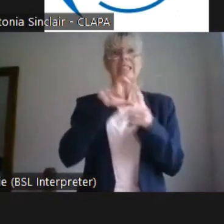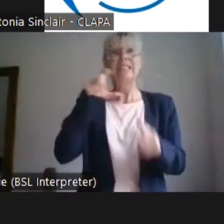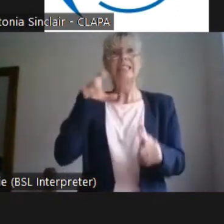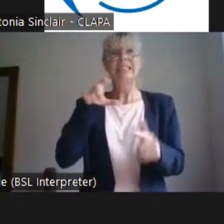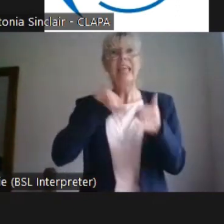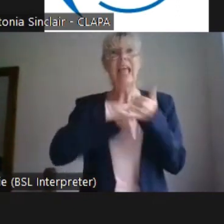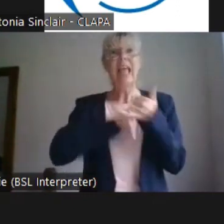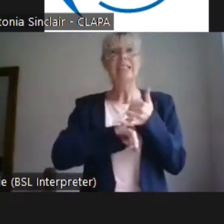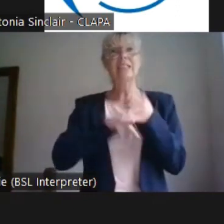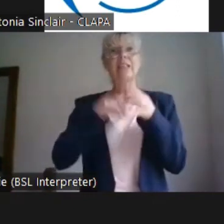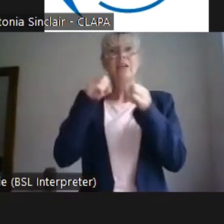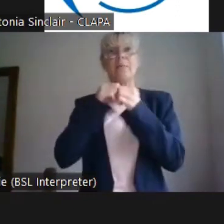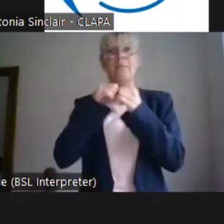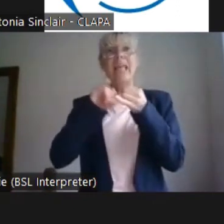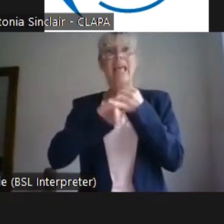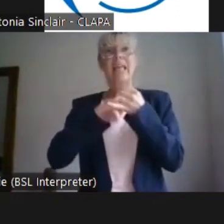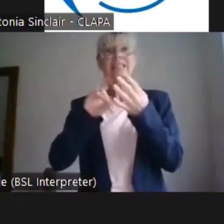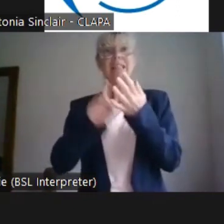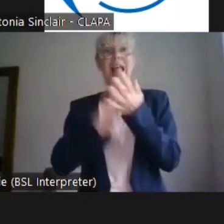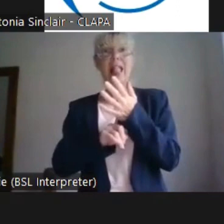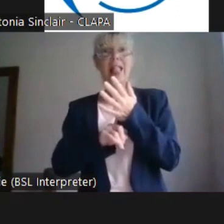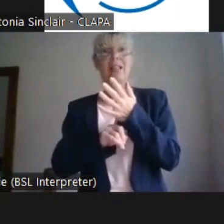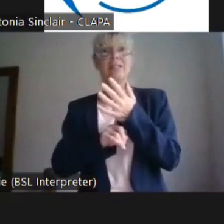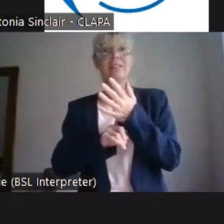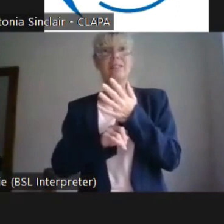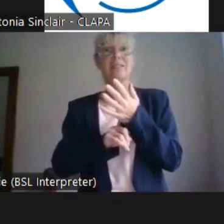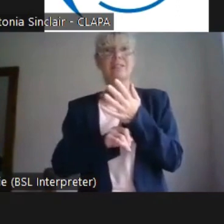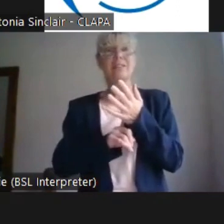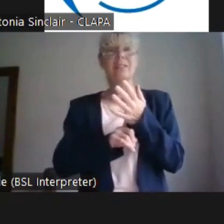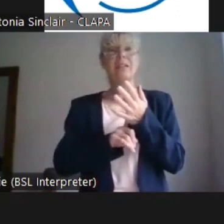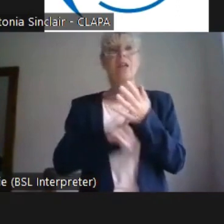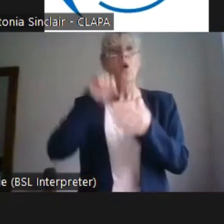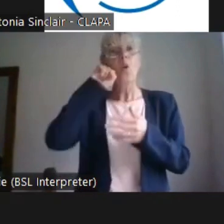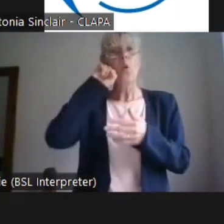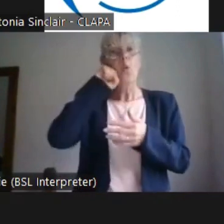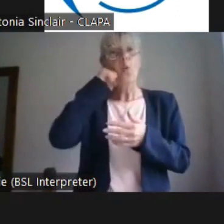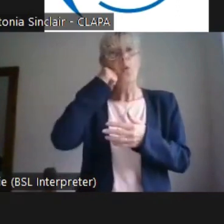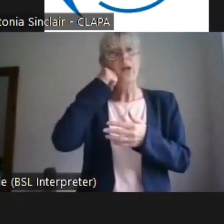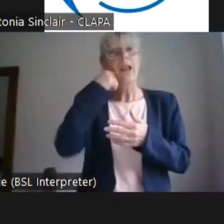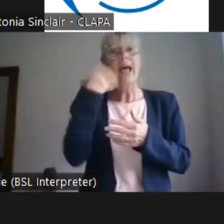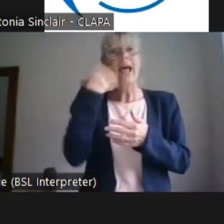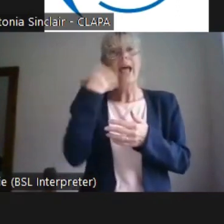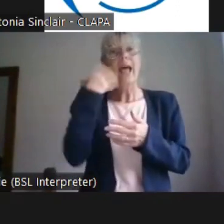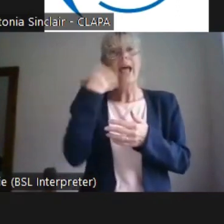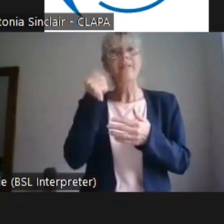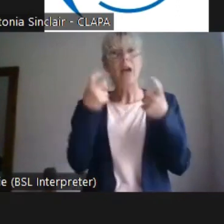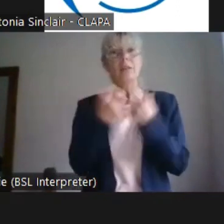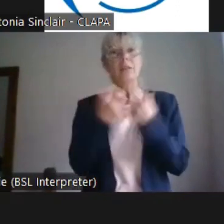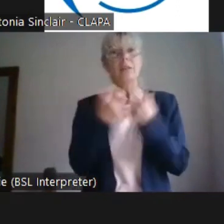language if you look up the ndcs they will have British sign language classes and information on